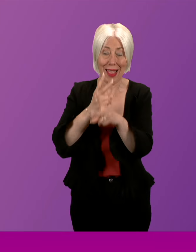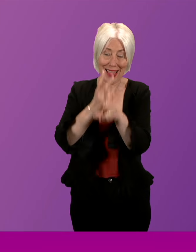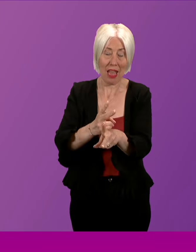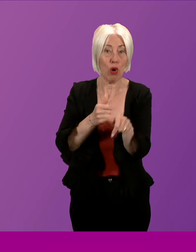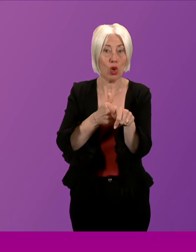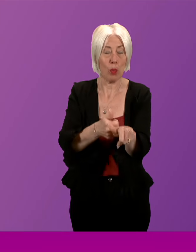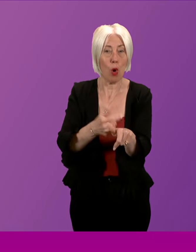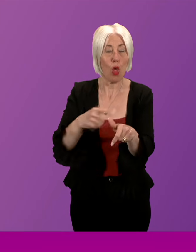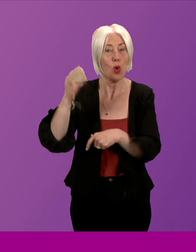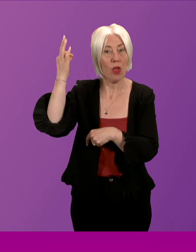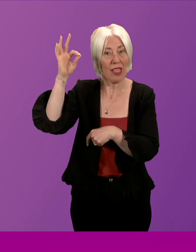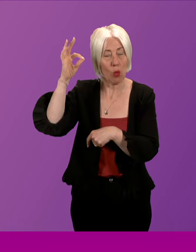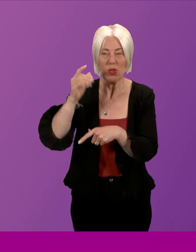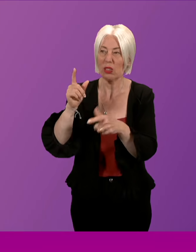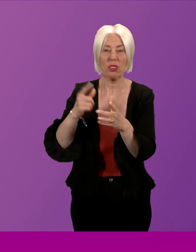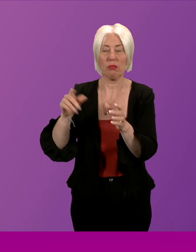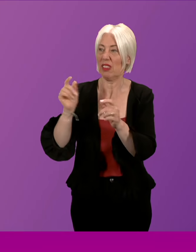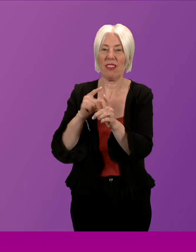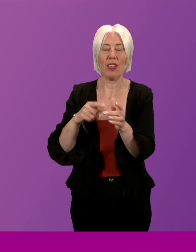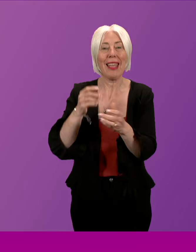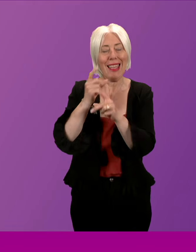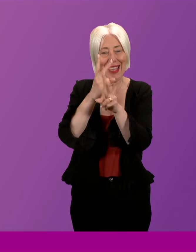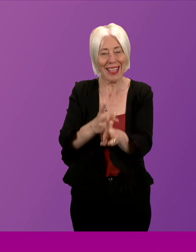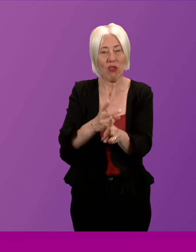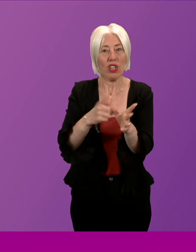authority funding in line with the Carers Act 2016. That is designed to be distributed at